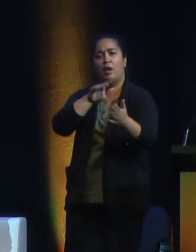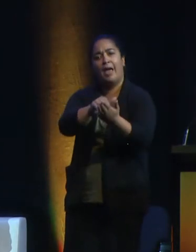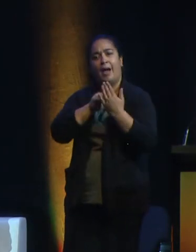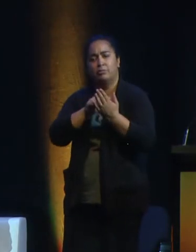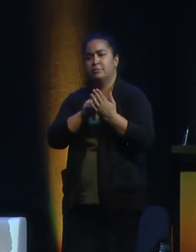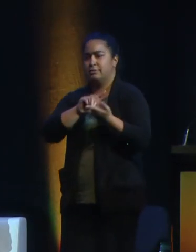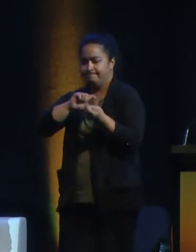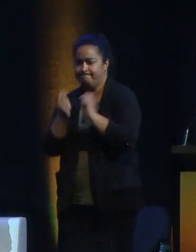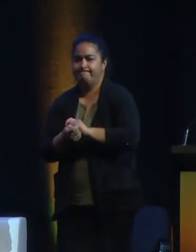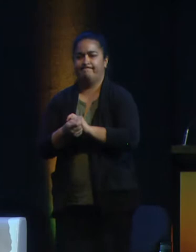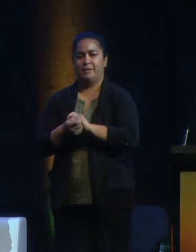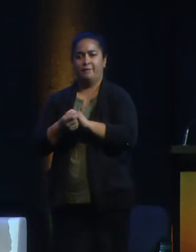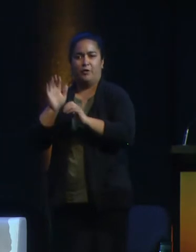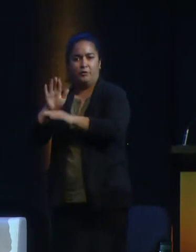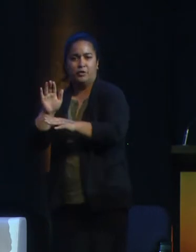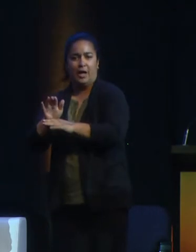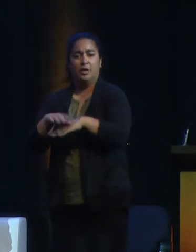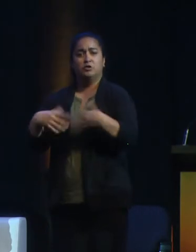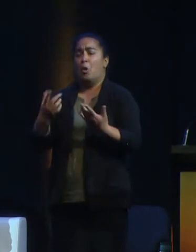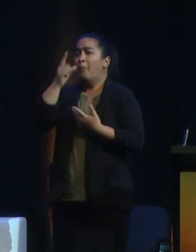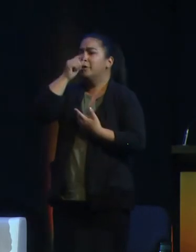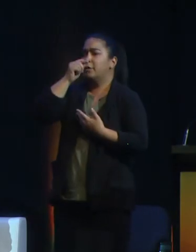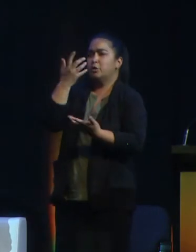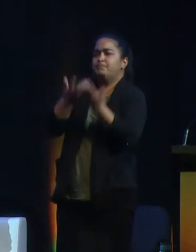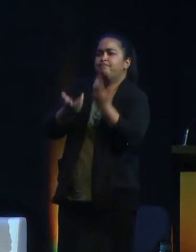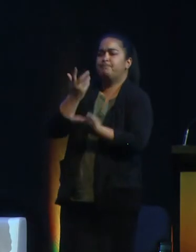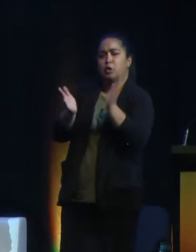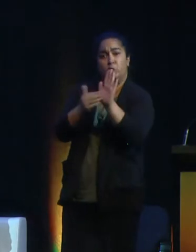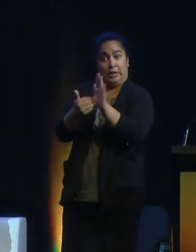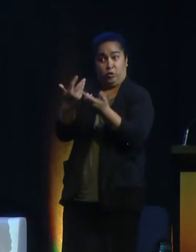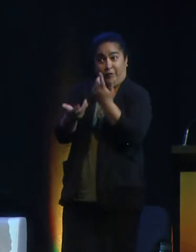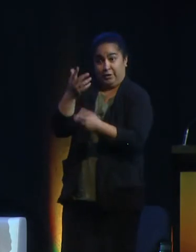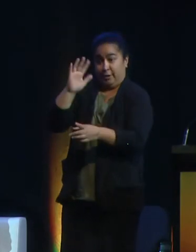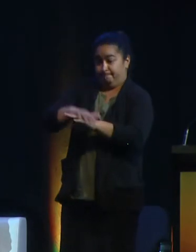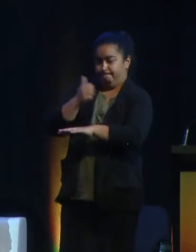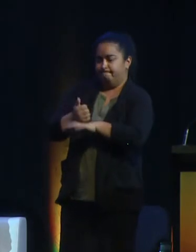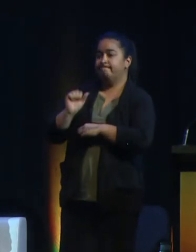So perhaps a tertiary outpost of a New Zealand University right here in Taranaki, as well